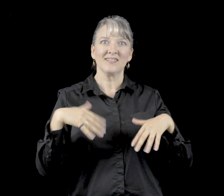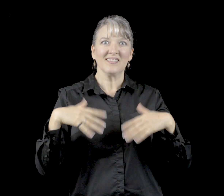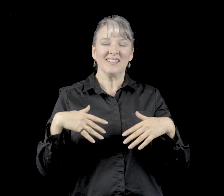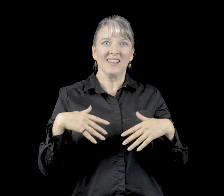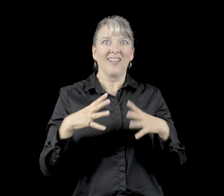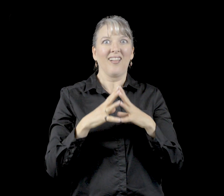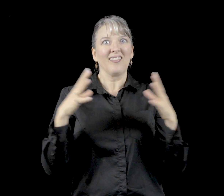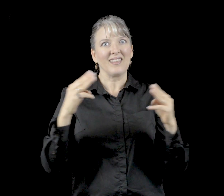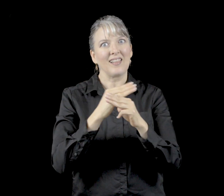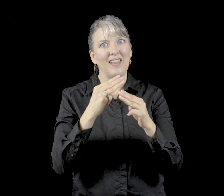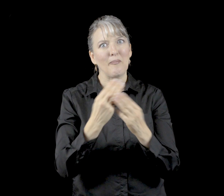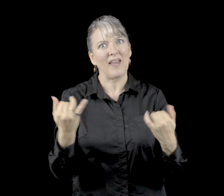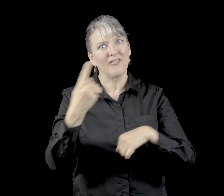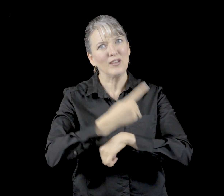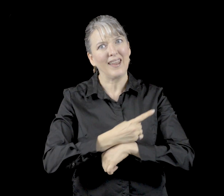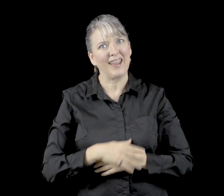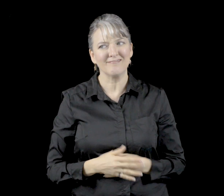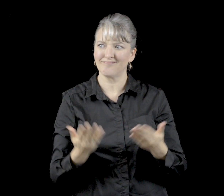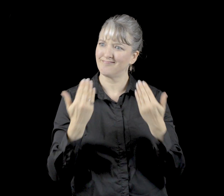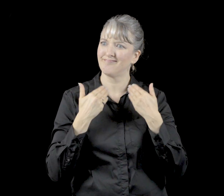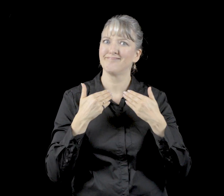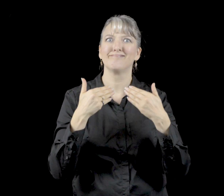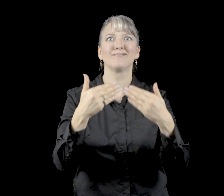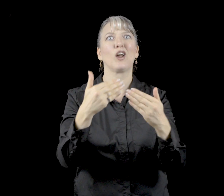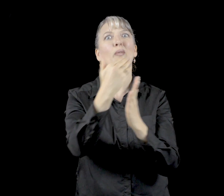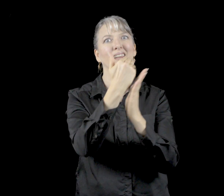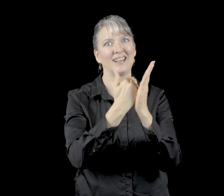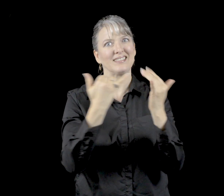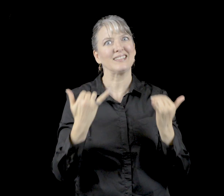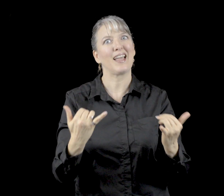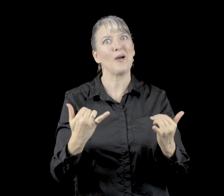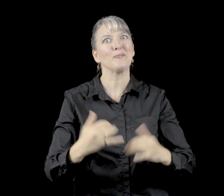Whewee! That was a lot of math for today! Lets move on right into the lesson!